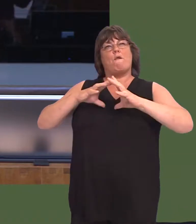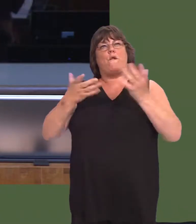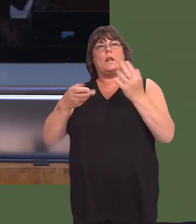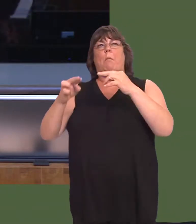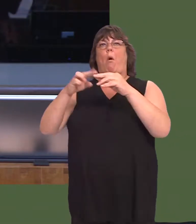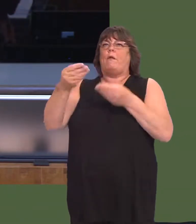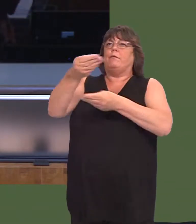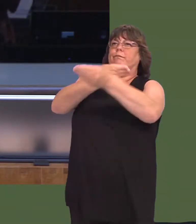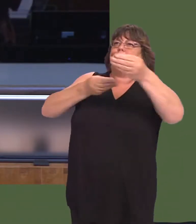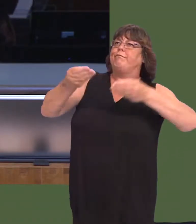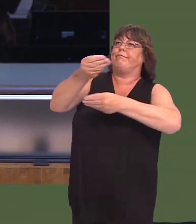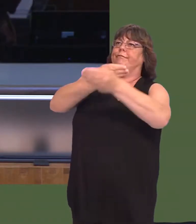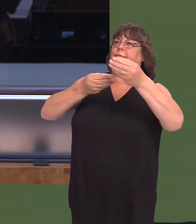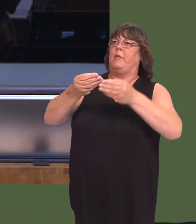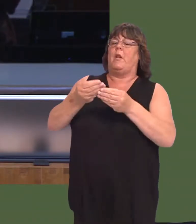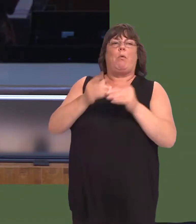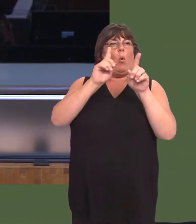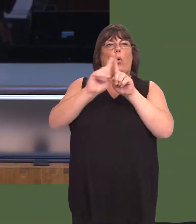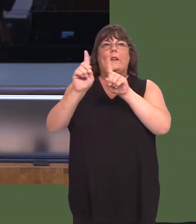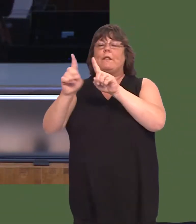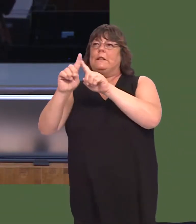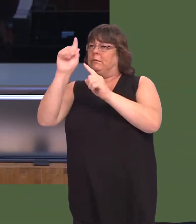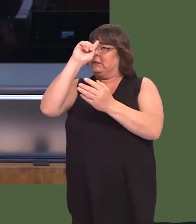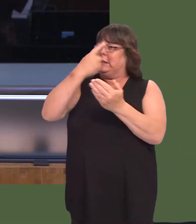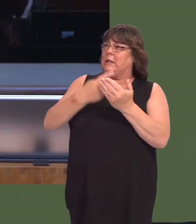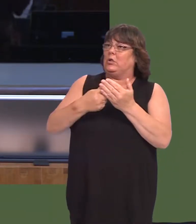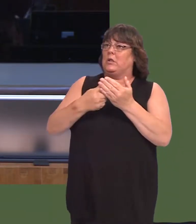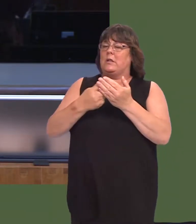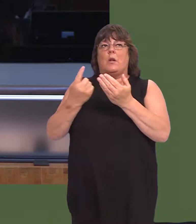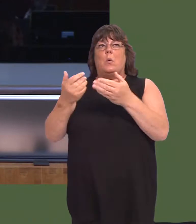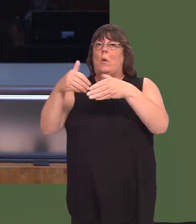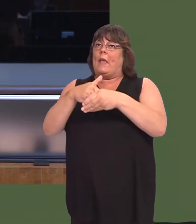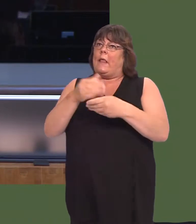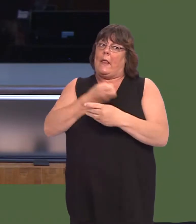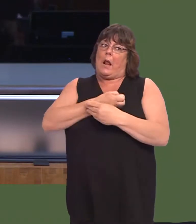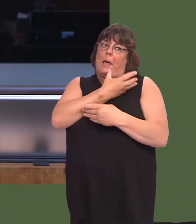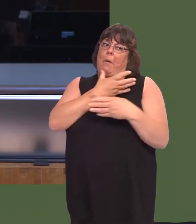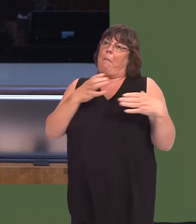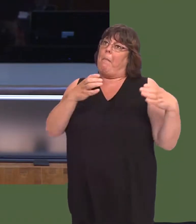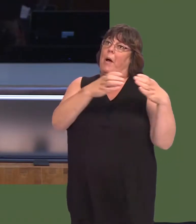Weíre once again seeing a multitude of positions on this inside the Labour Party and between